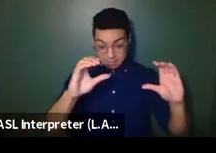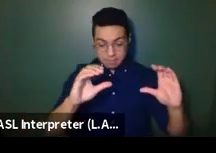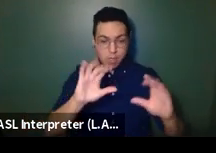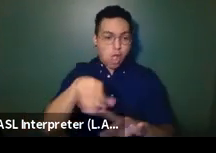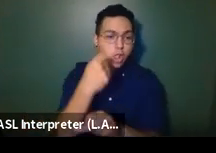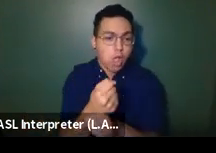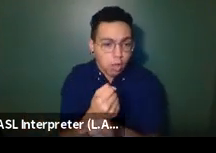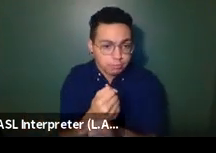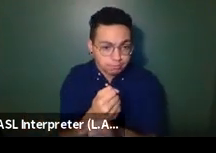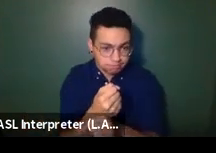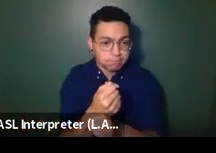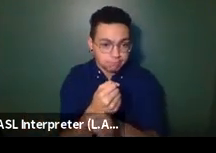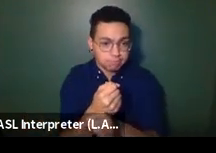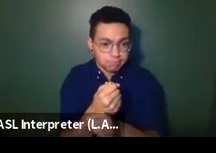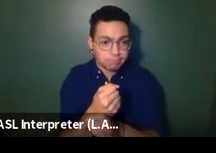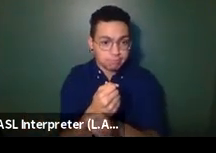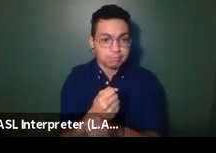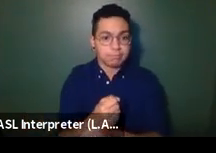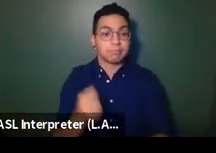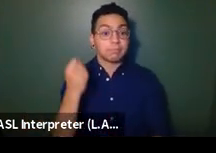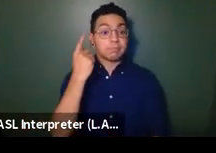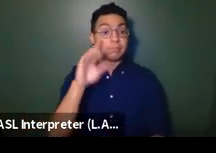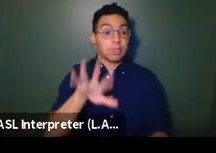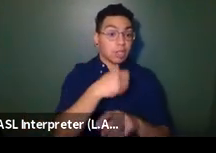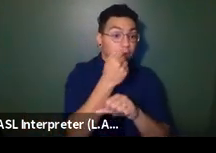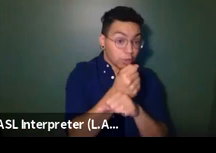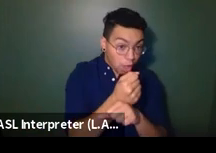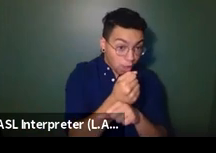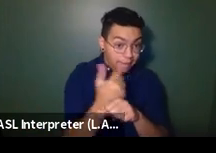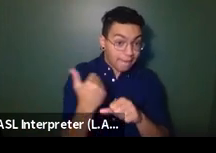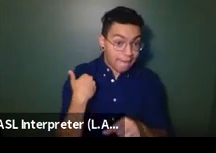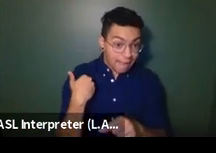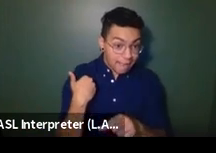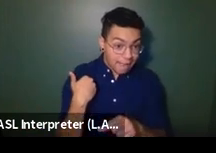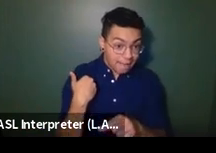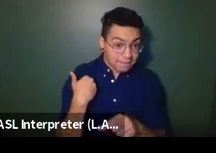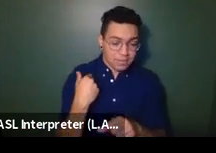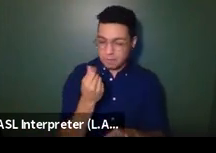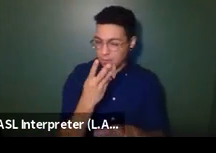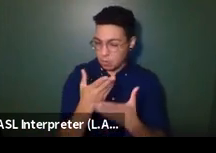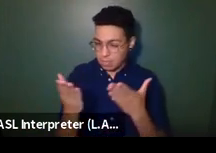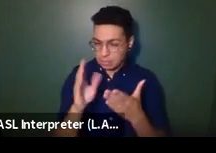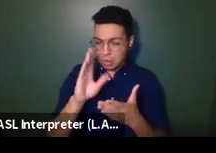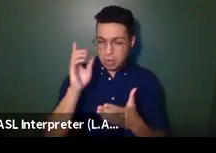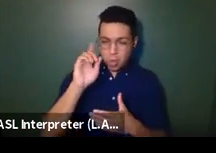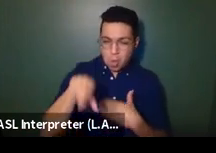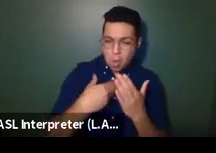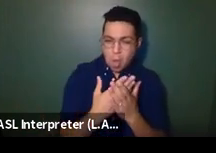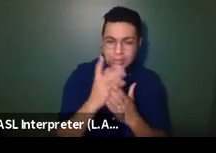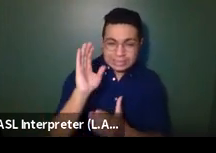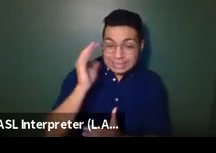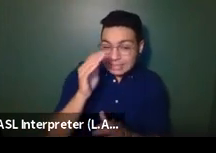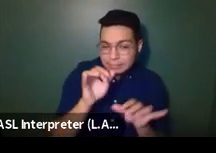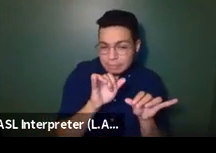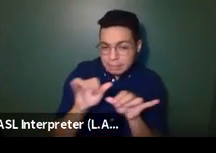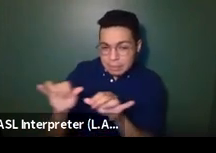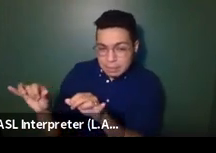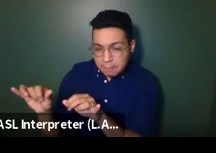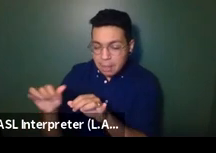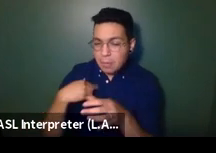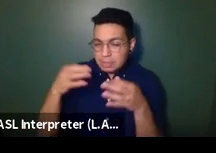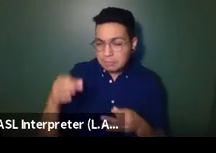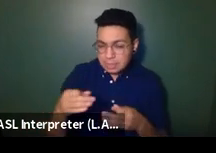ESD 189 - Amy Colburn: Feature. So there is a lock and then there is, there's a couple things that all kind of sound the same. So I wanted to talk a little bit about what these different things mean. So we have lock.